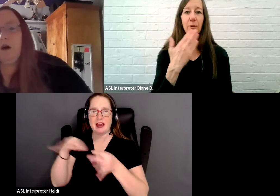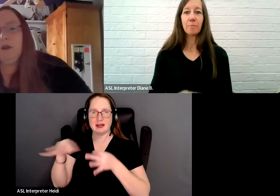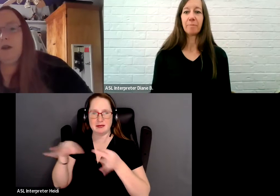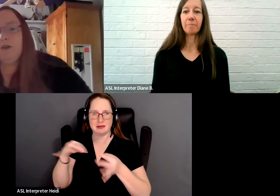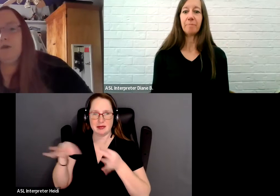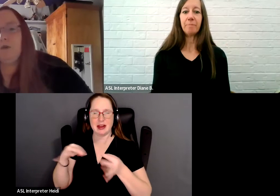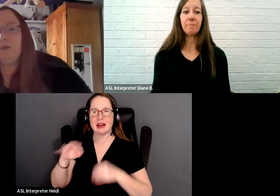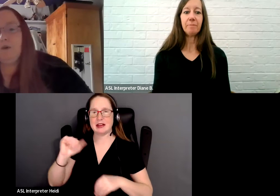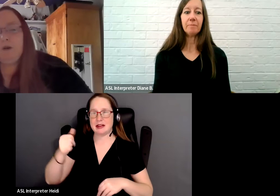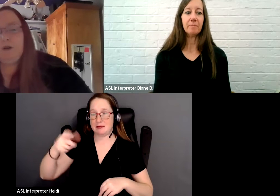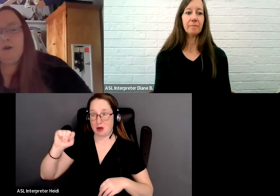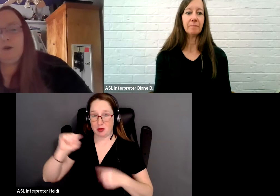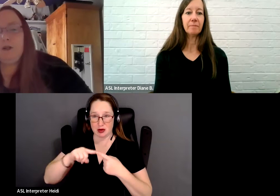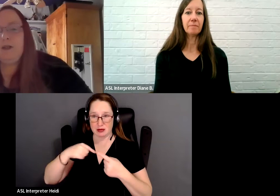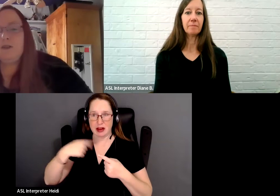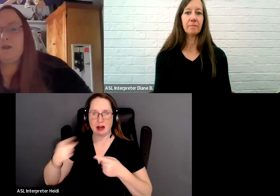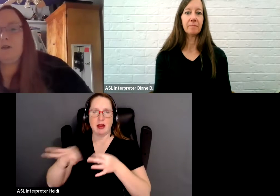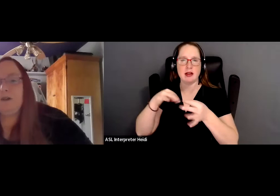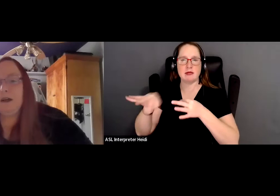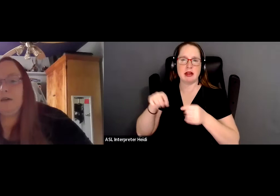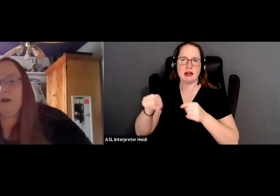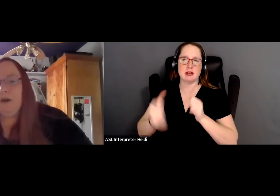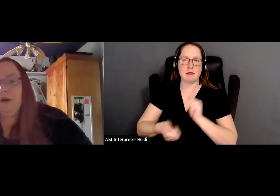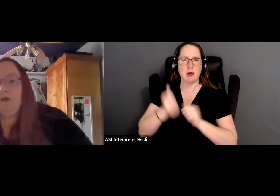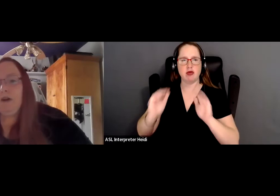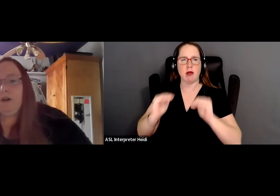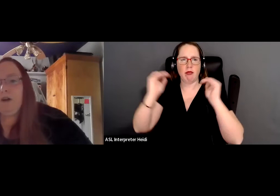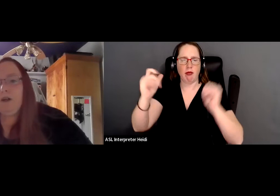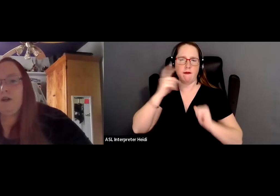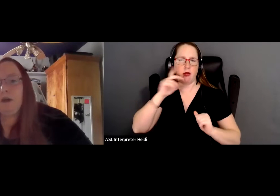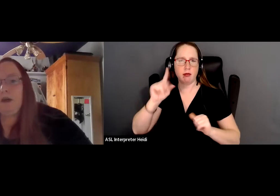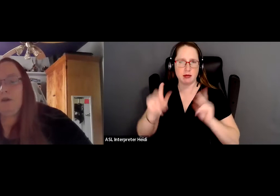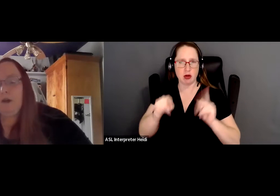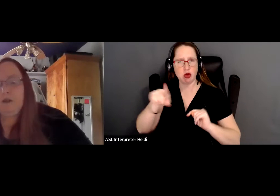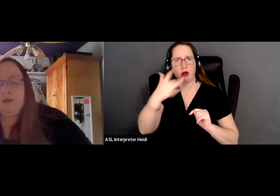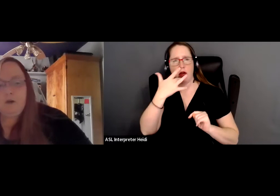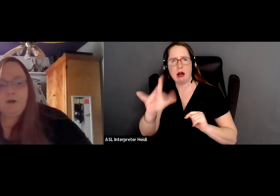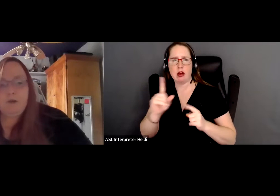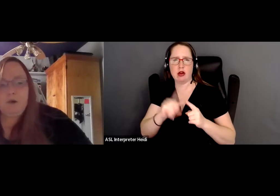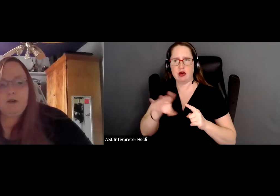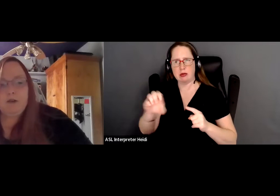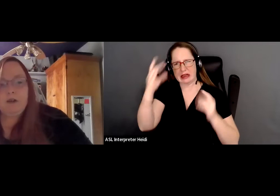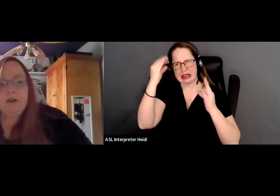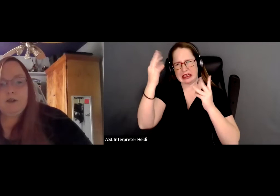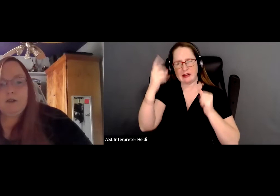places for people with disabilities to live in town. You're very lucky to be even considered for this list.